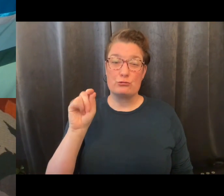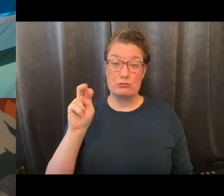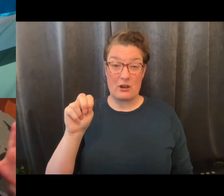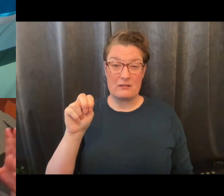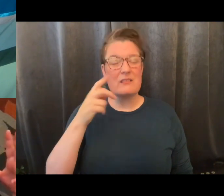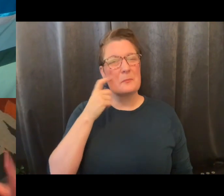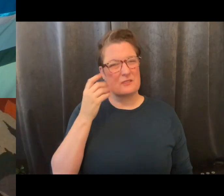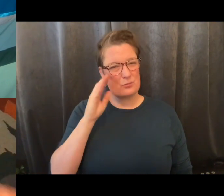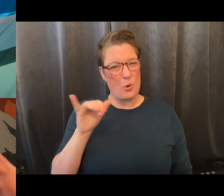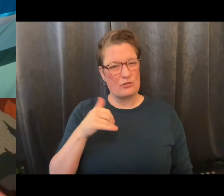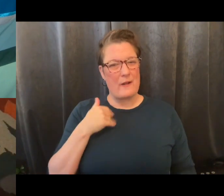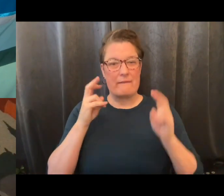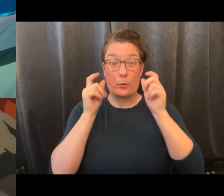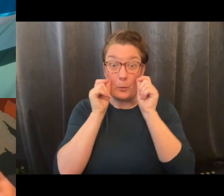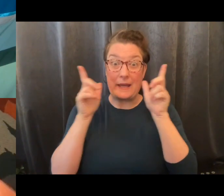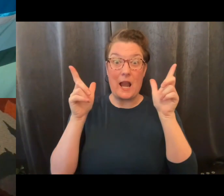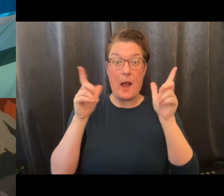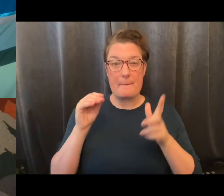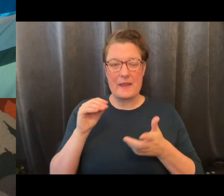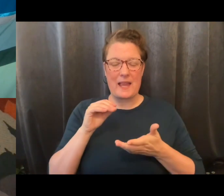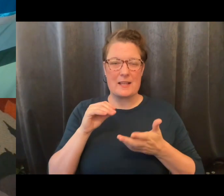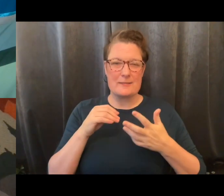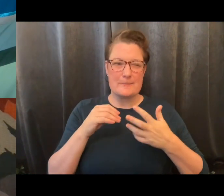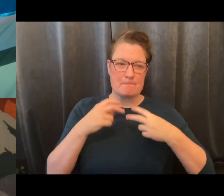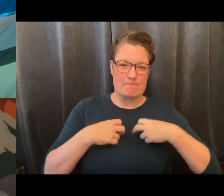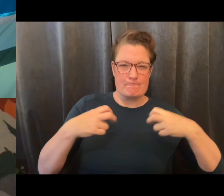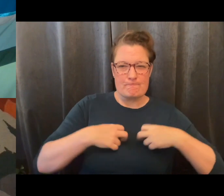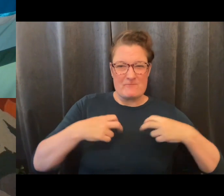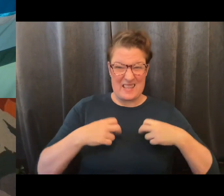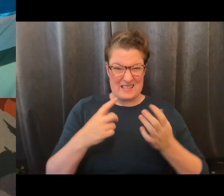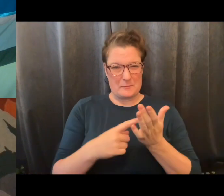up and this accounting and that can feel kind of harsh, but, um, it's like this